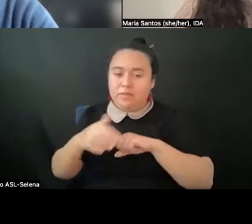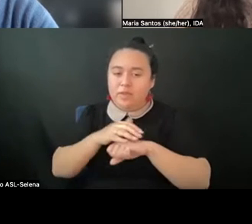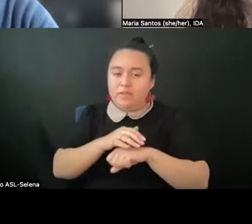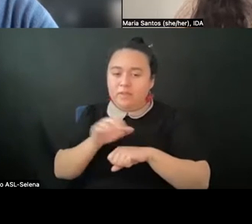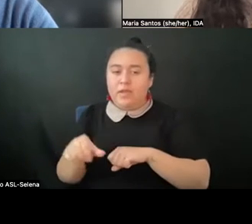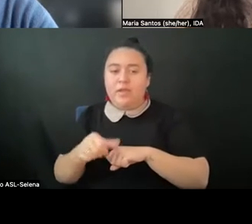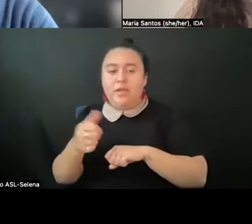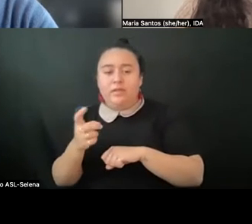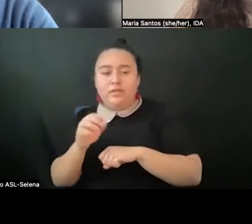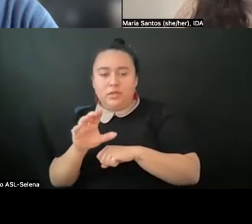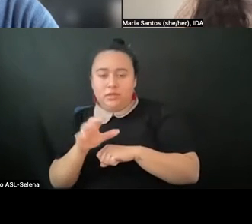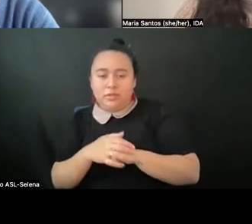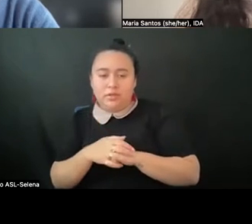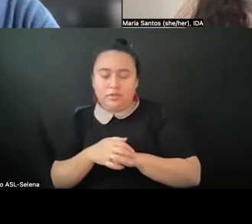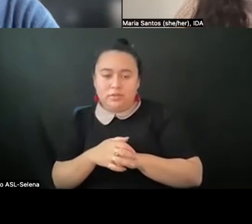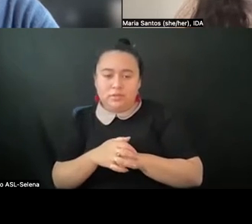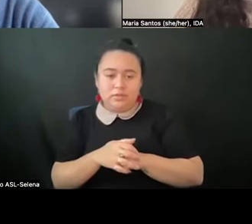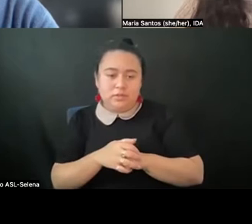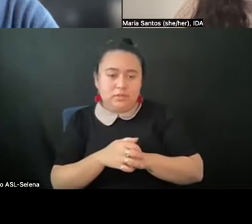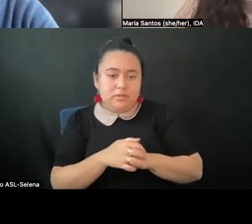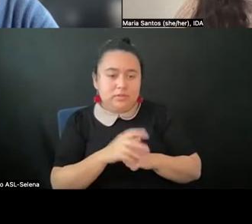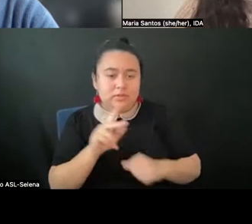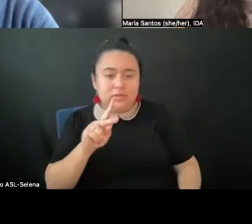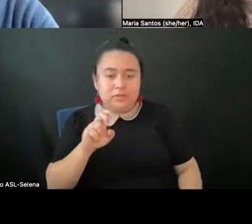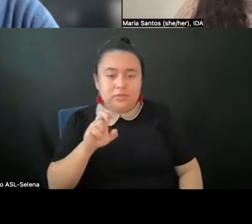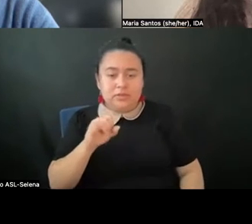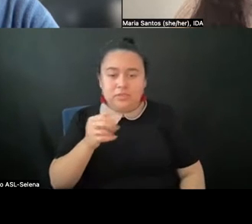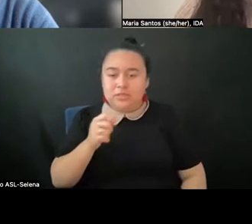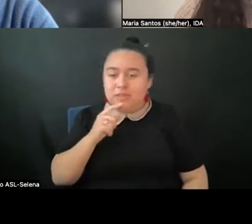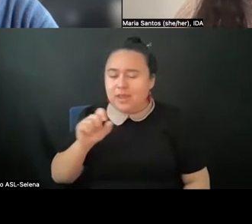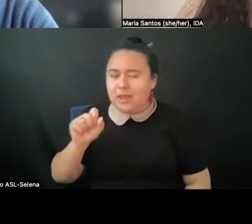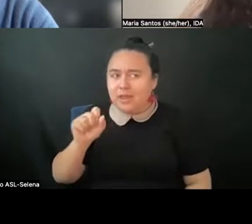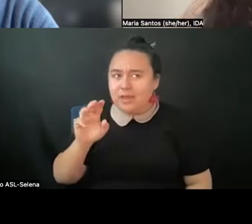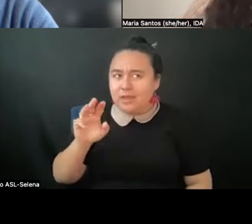documentaries? Um, yes.